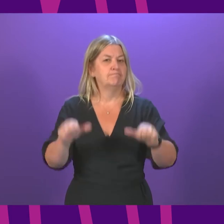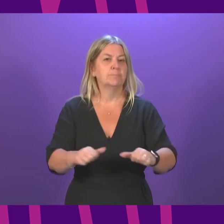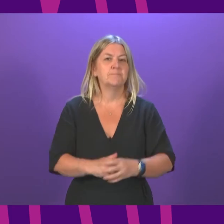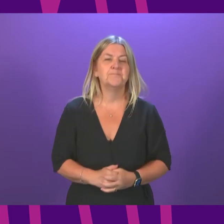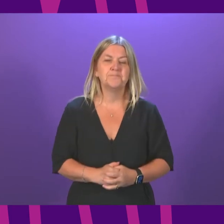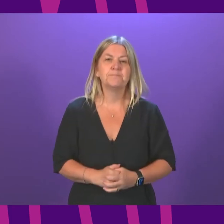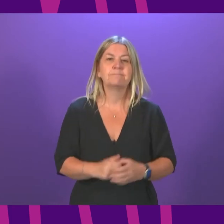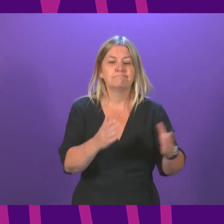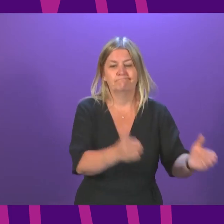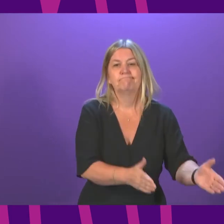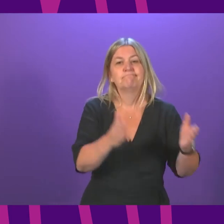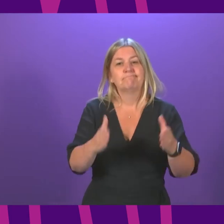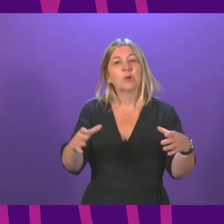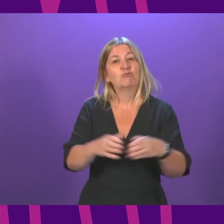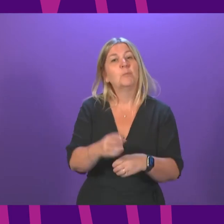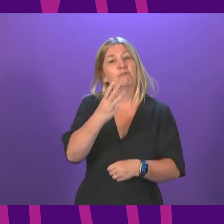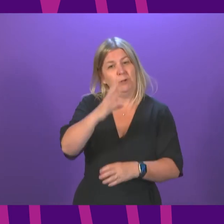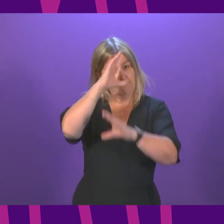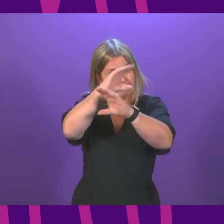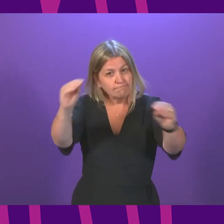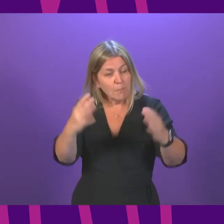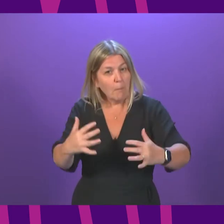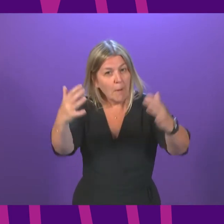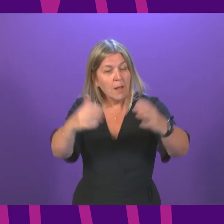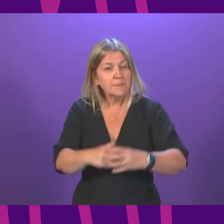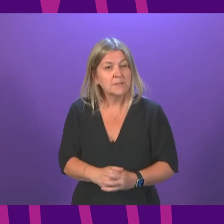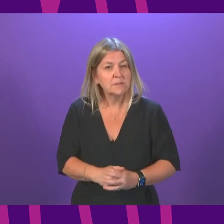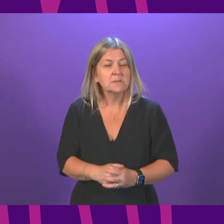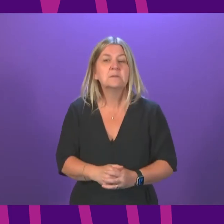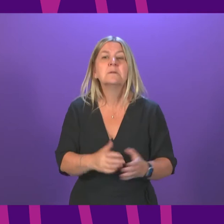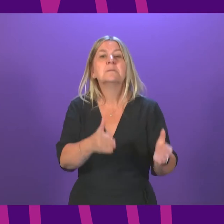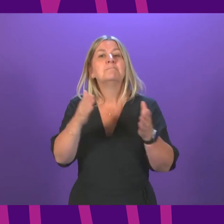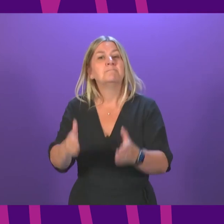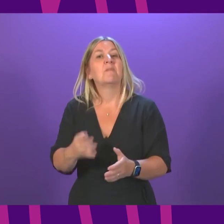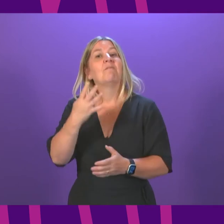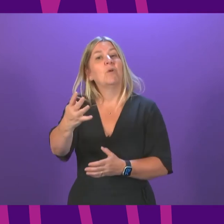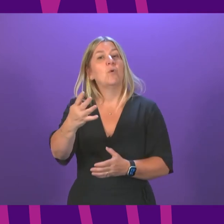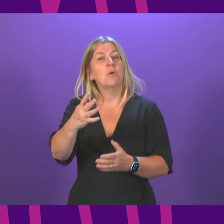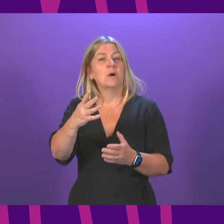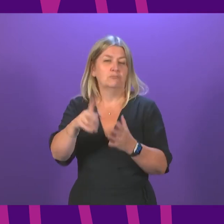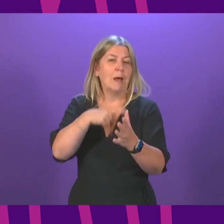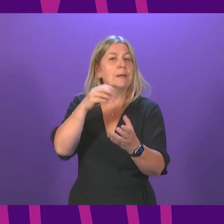We move on to group 3: notice to Parliament. Amendment 4, in the name of Jackie Baillie,